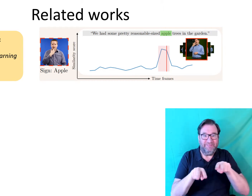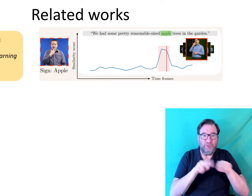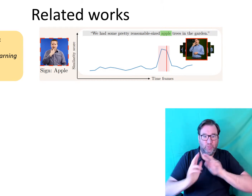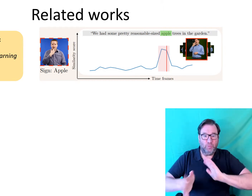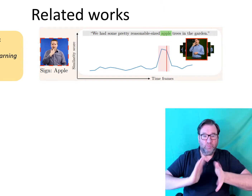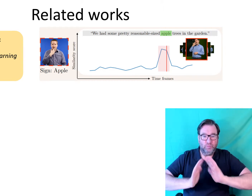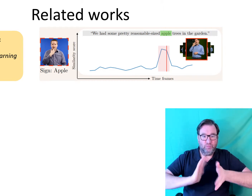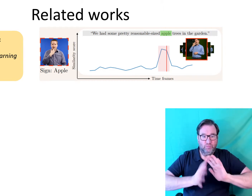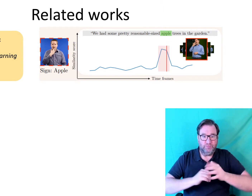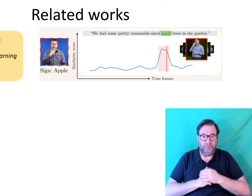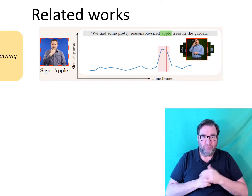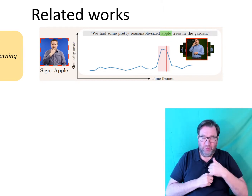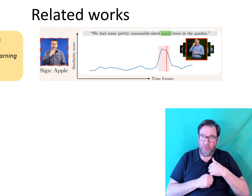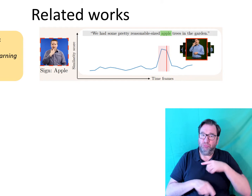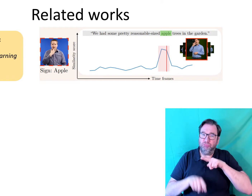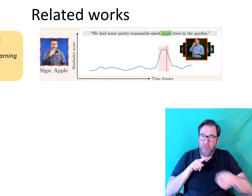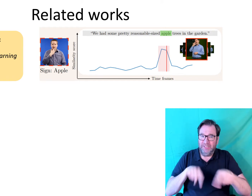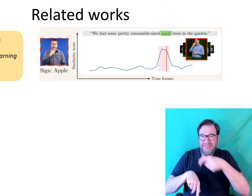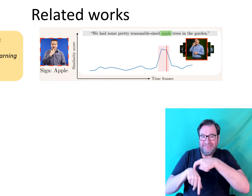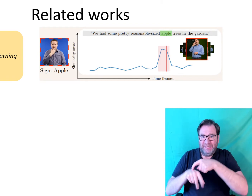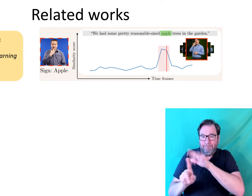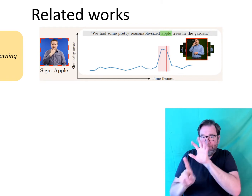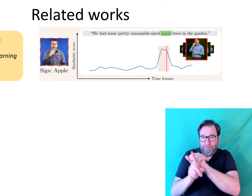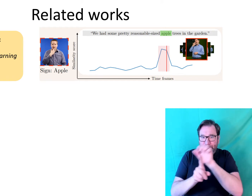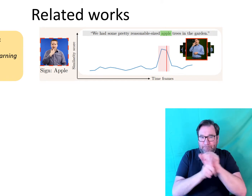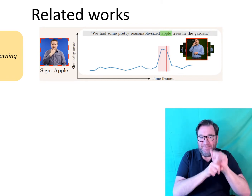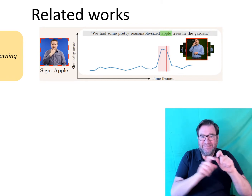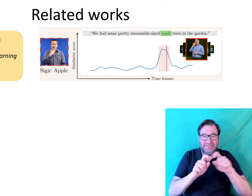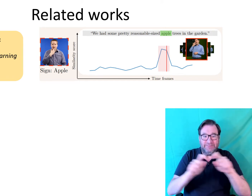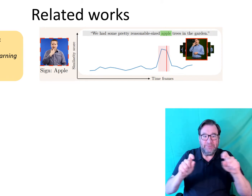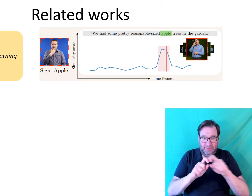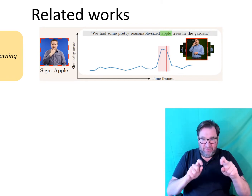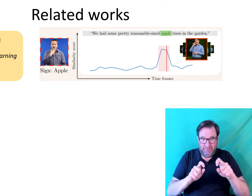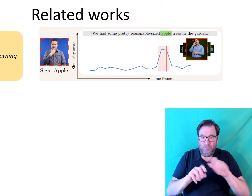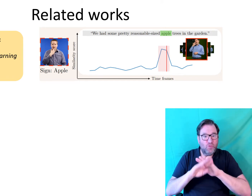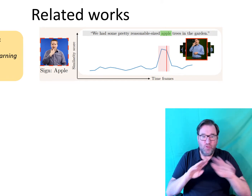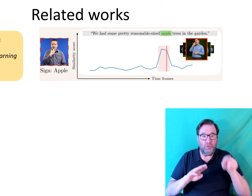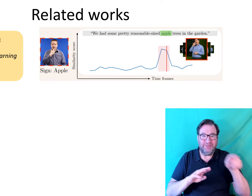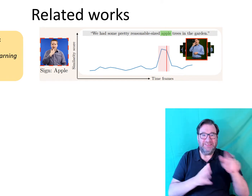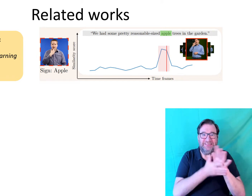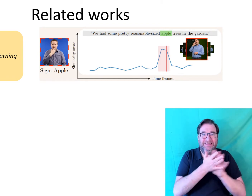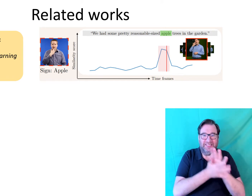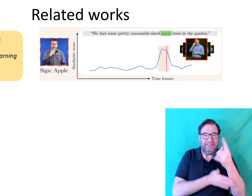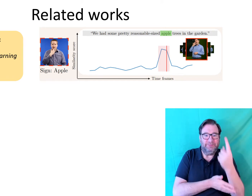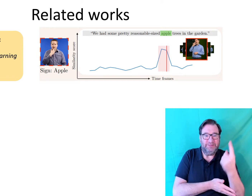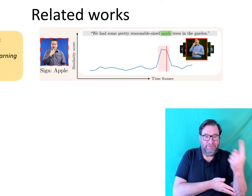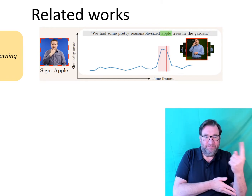language video. In our work, we aim to temporally locate subtitles rather than individual signs.